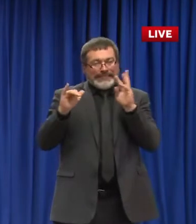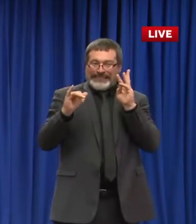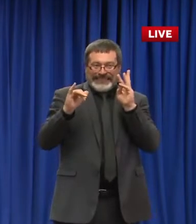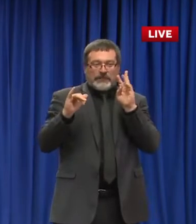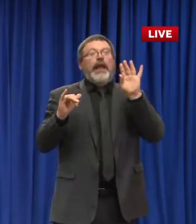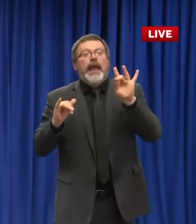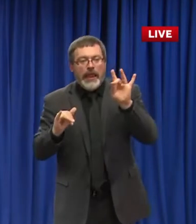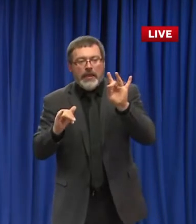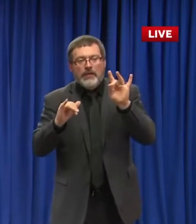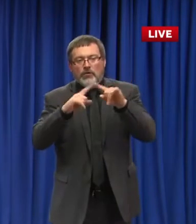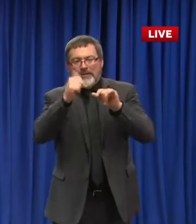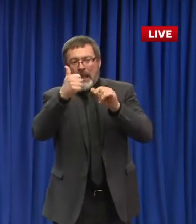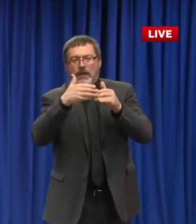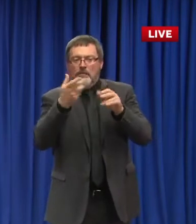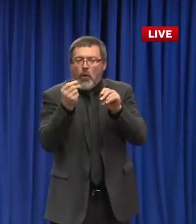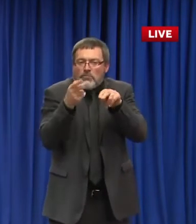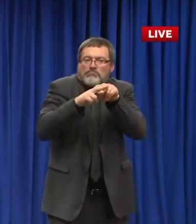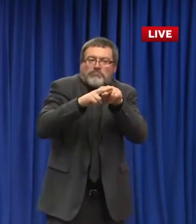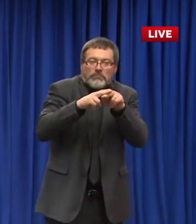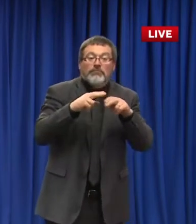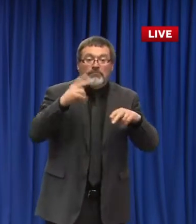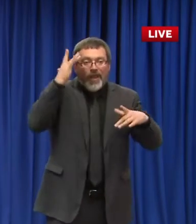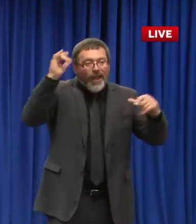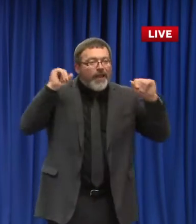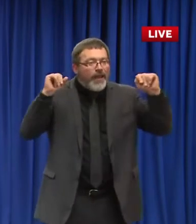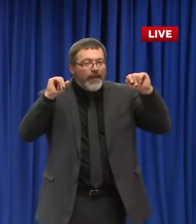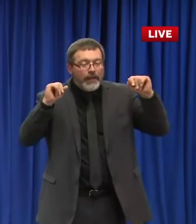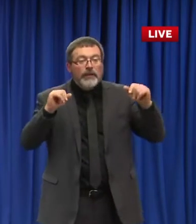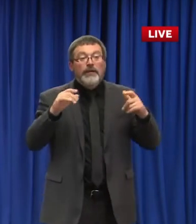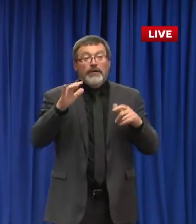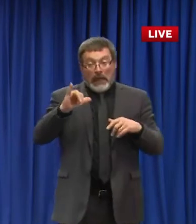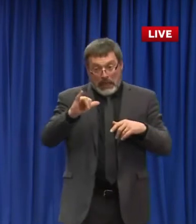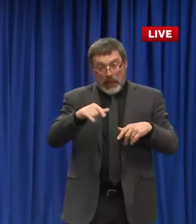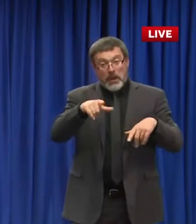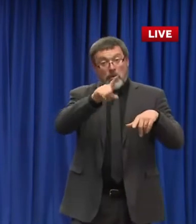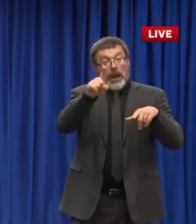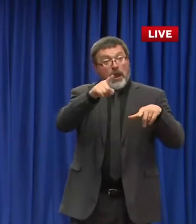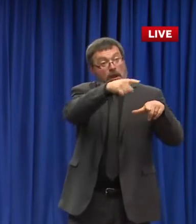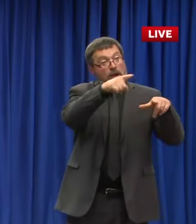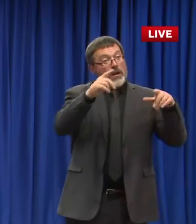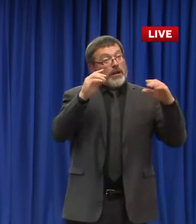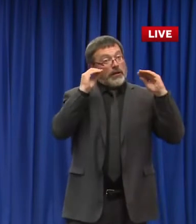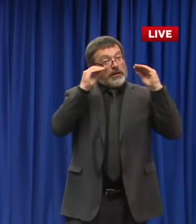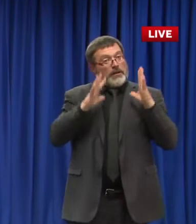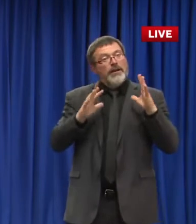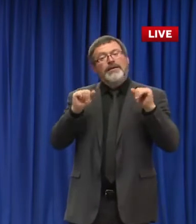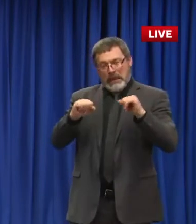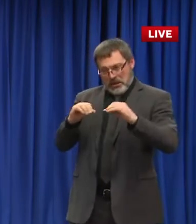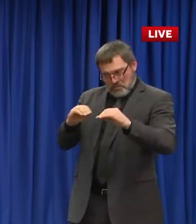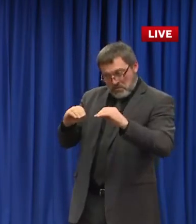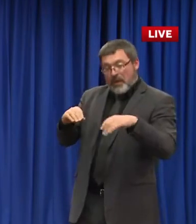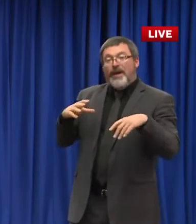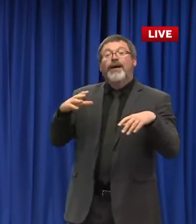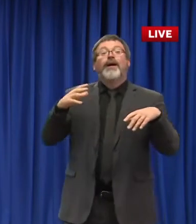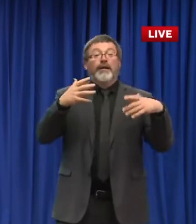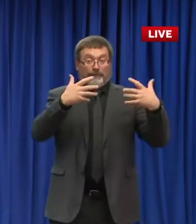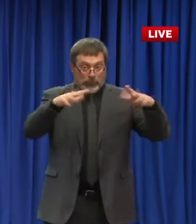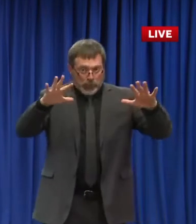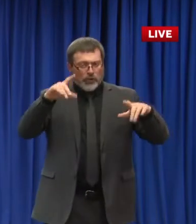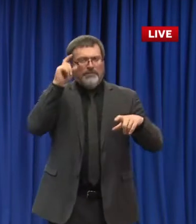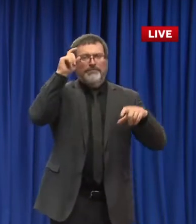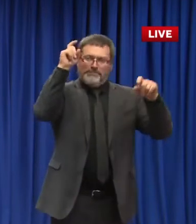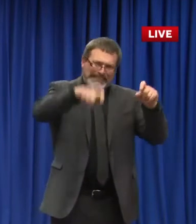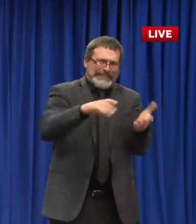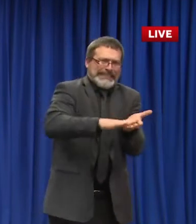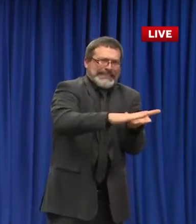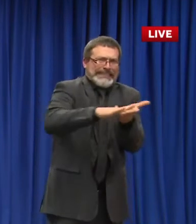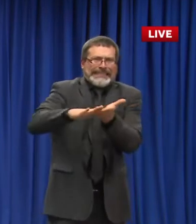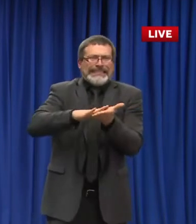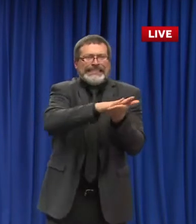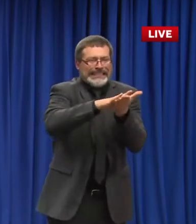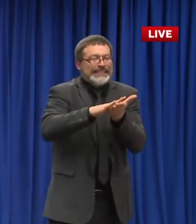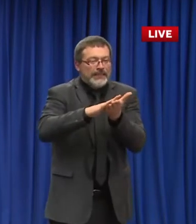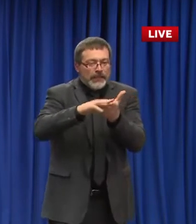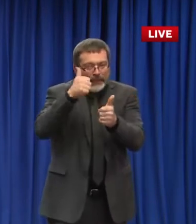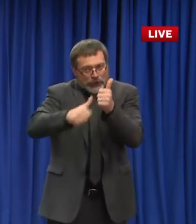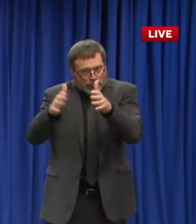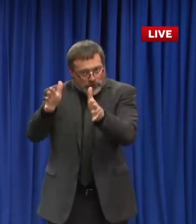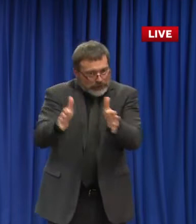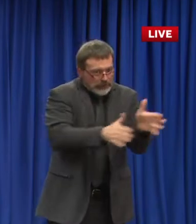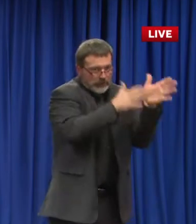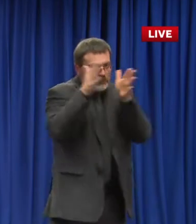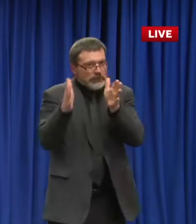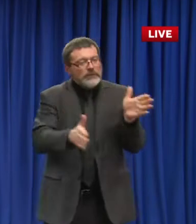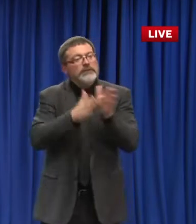SO THIS IS REALLY THOSE FITNESS CLASSES THAT WE’VE HEARD A LOT ABOUT THAT CAN PROVIDE A STRUCTURED ATMOSPHERE CAN PROVIDE A LOT OF THE SANITARY AND HYGIENE GUIDELINES THAT COME